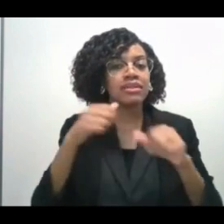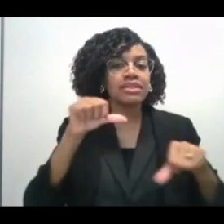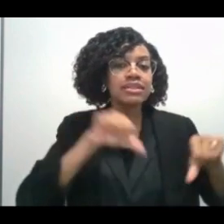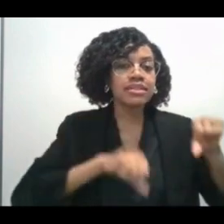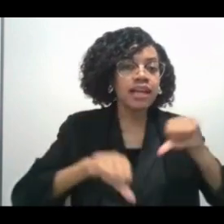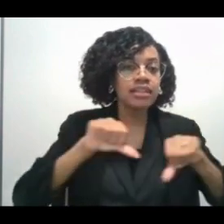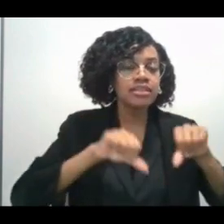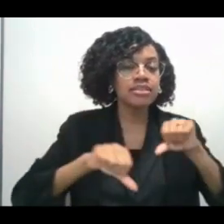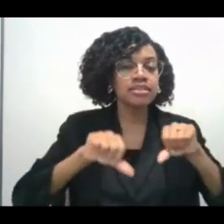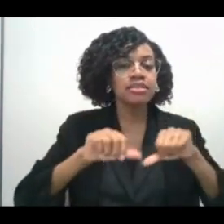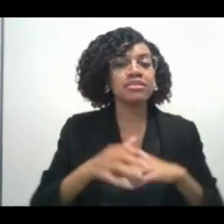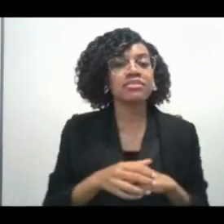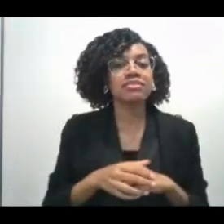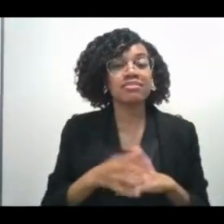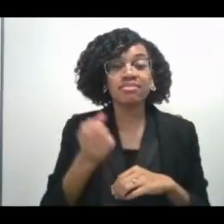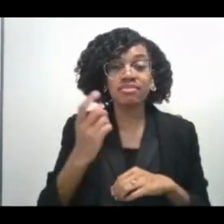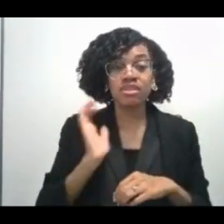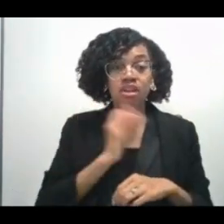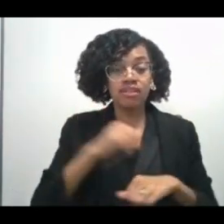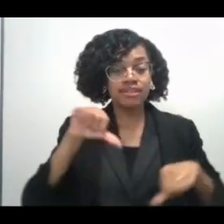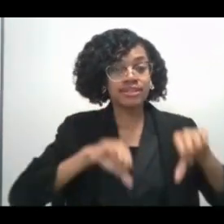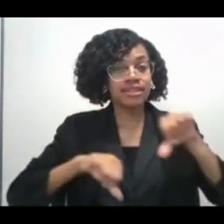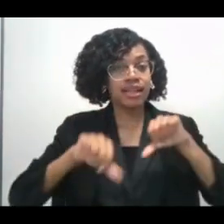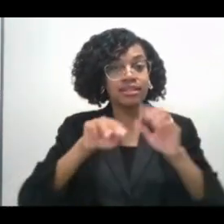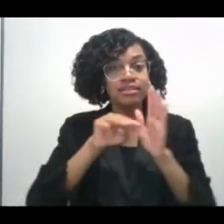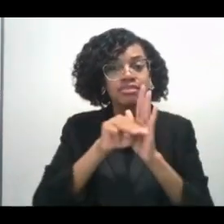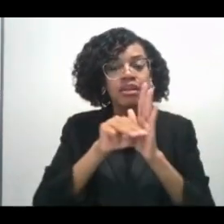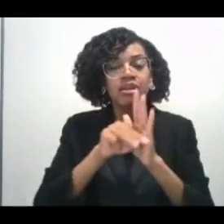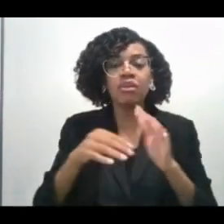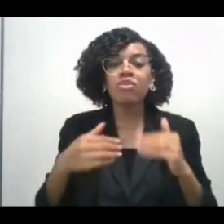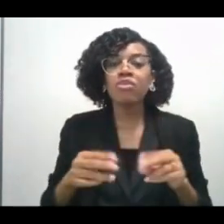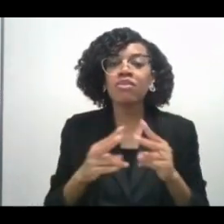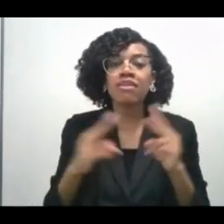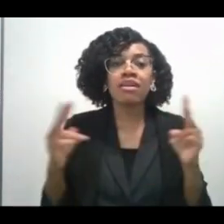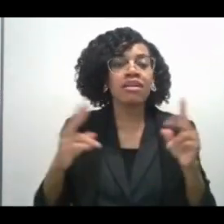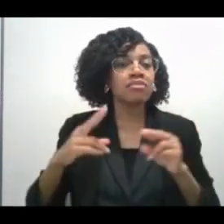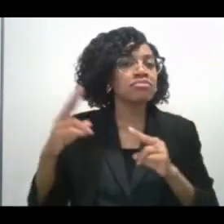sophisticated and look at global patterns in circulation of the